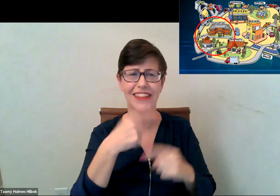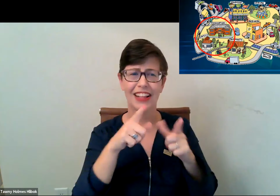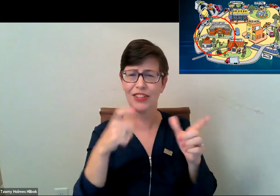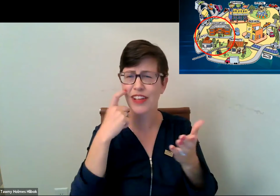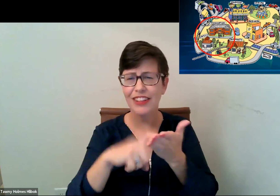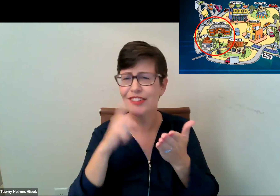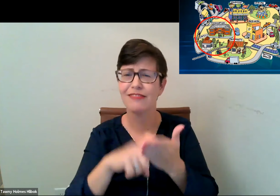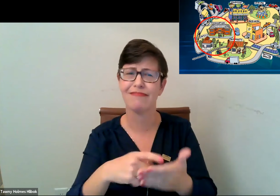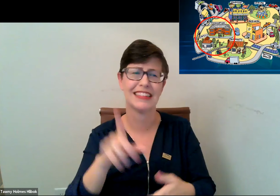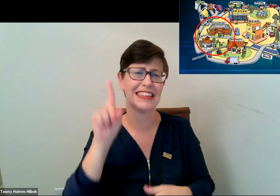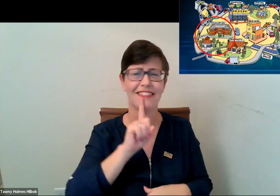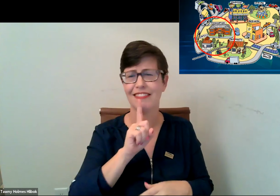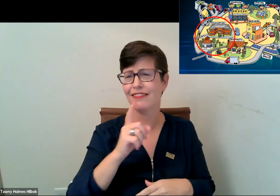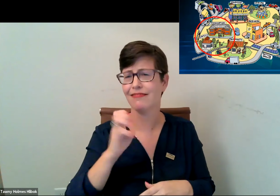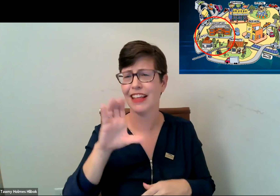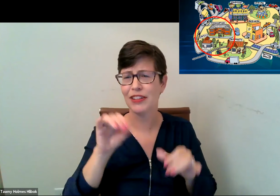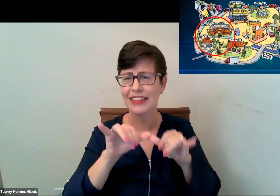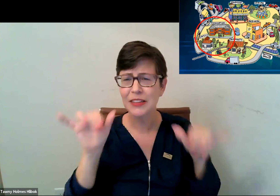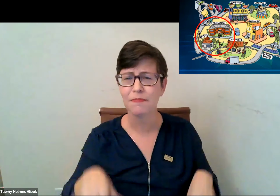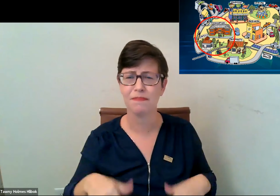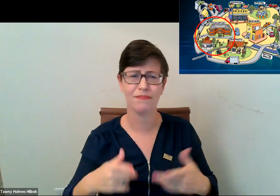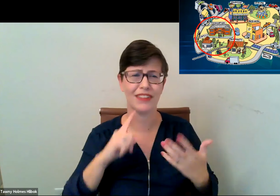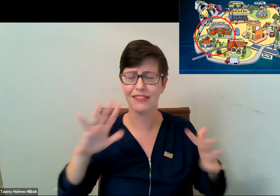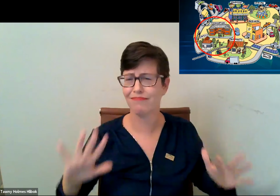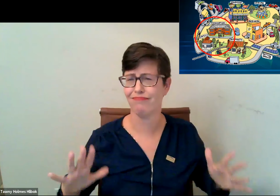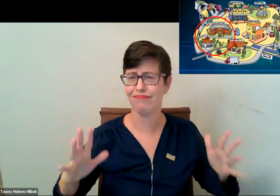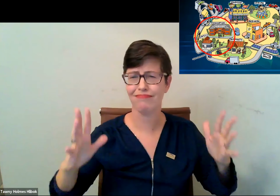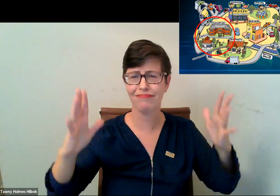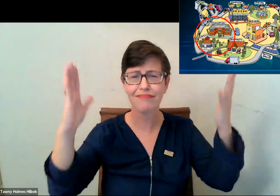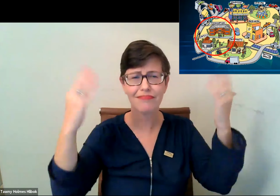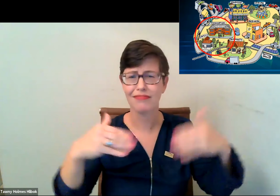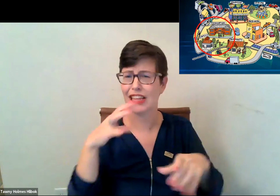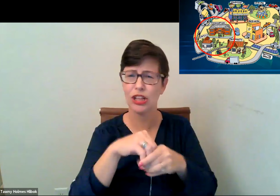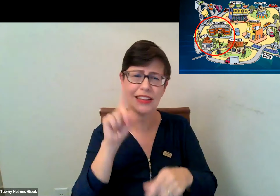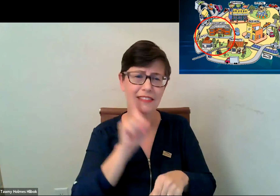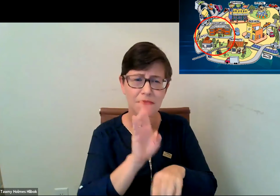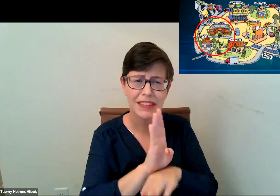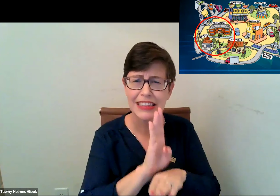So we can see like tremendous opportunities, the system has improved in many, many areas,